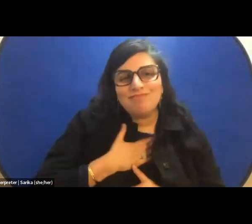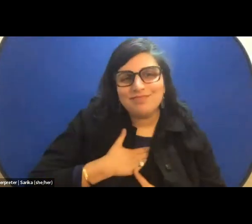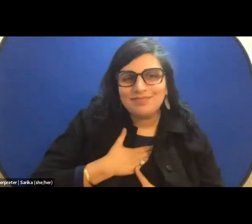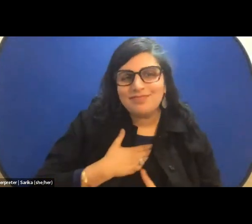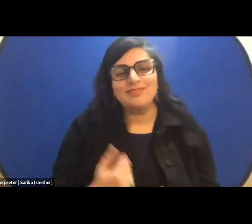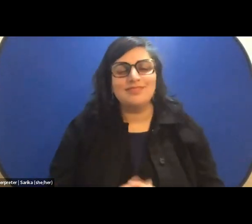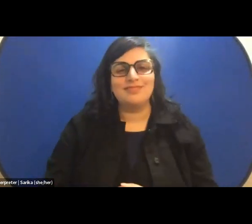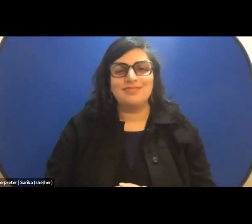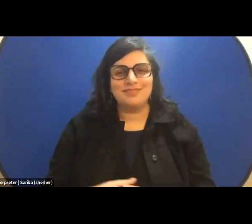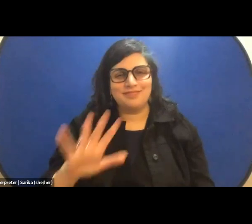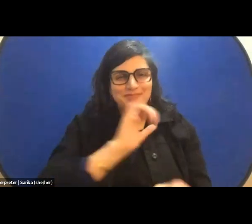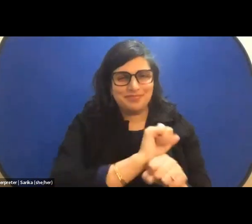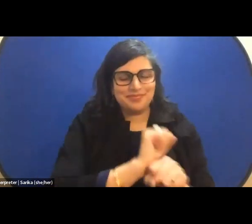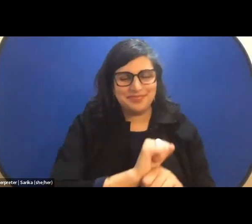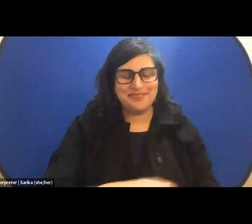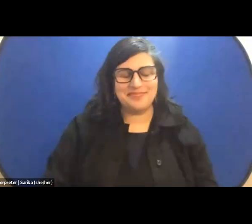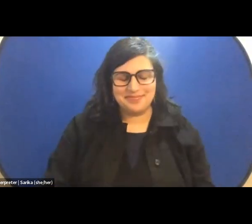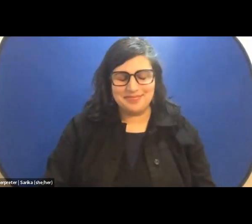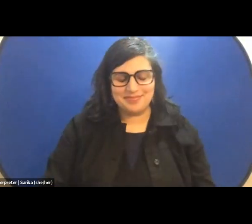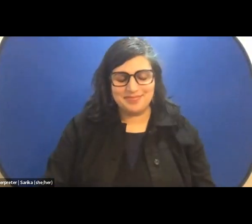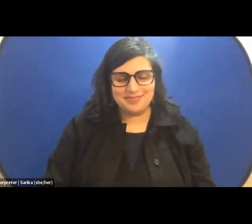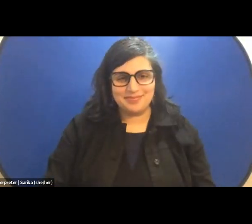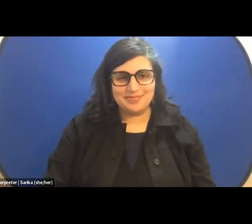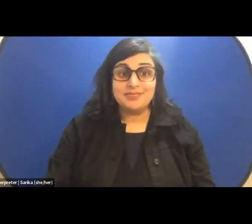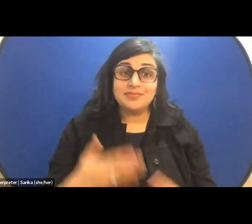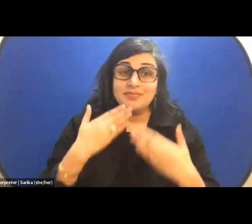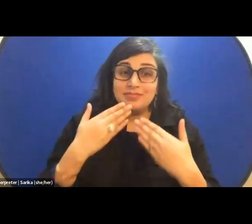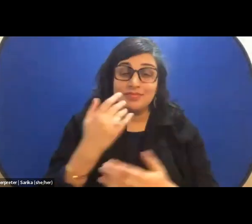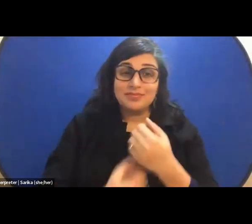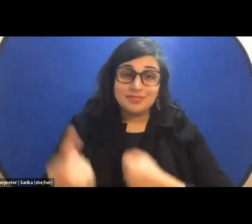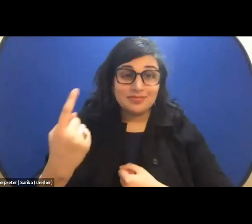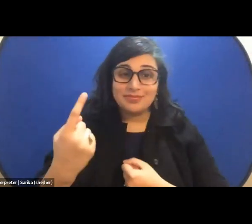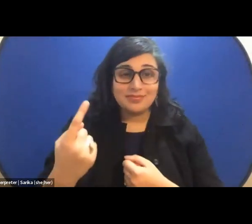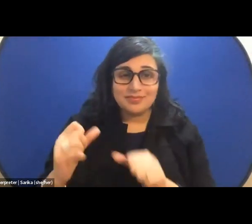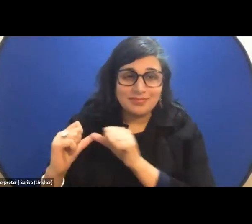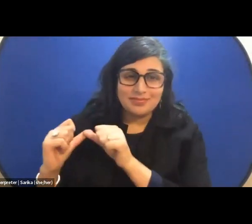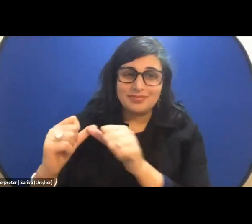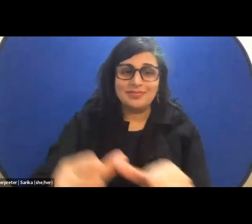Thank you, everyone. Thank you so much, Sarika, for being here tonight.